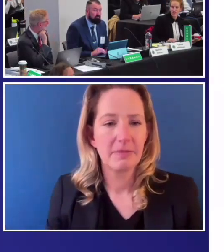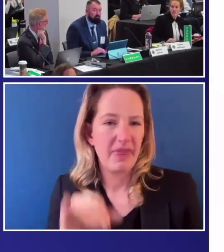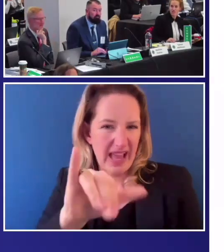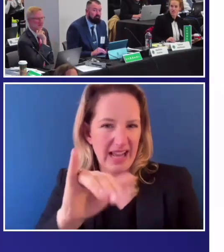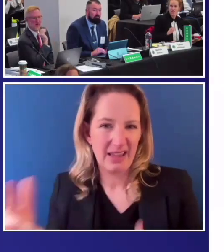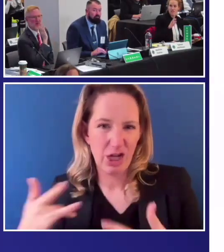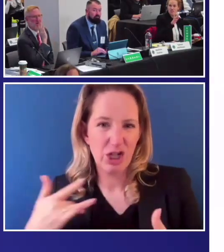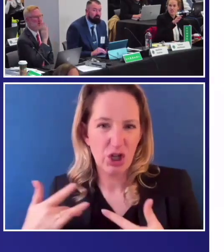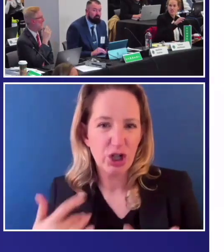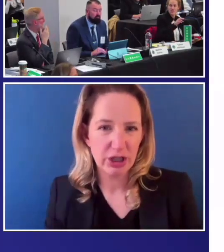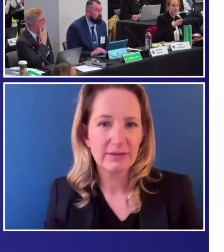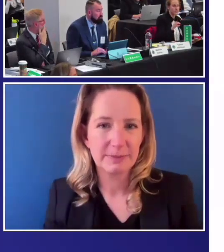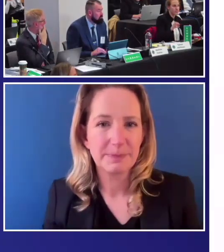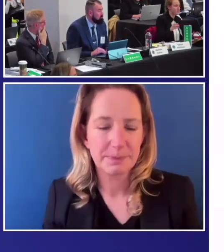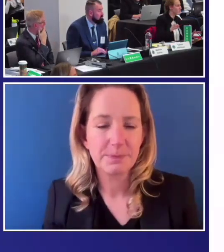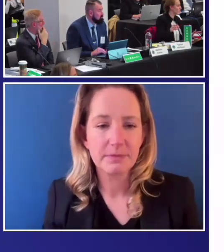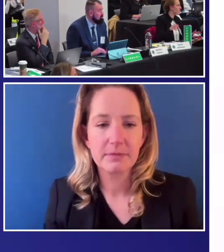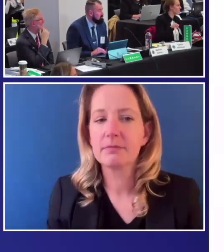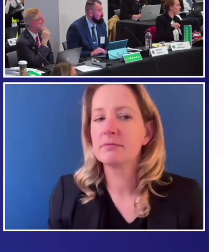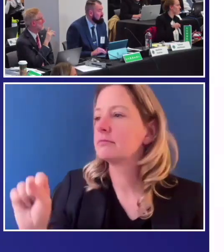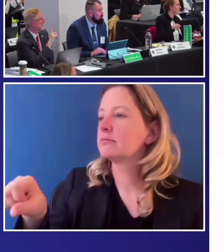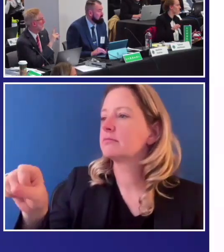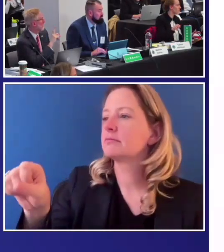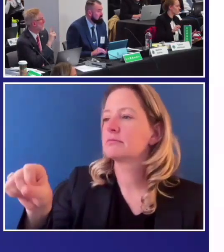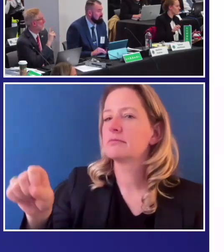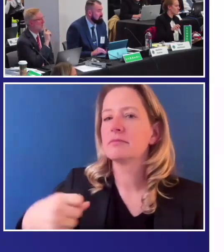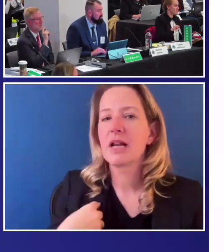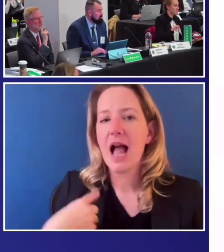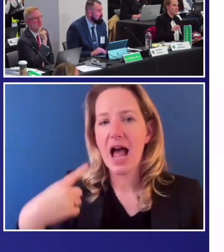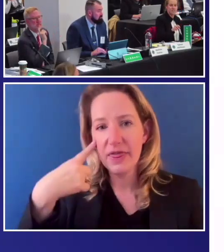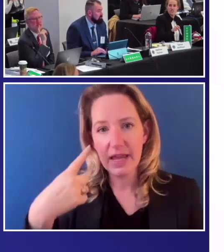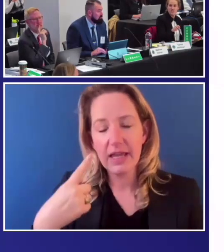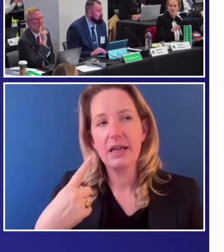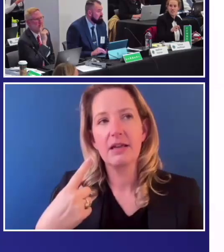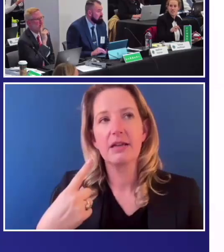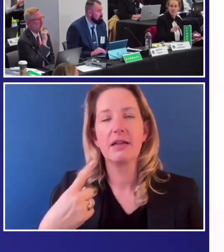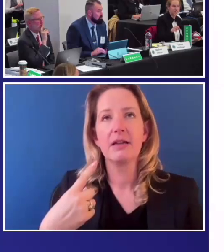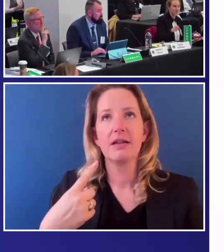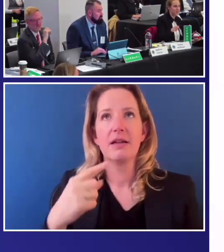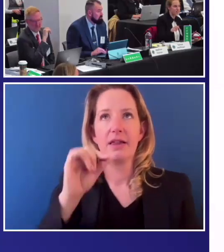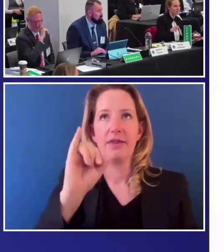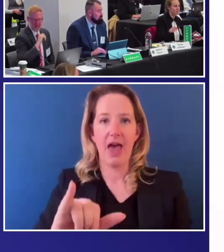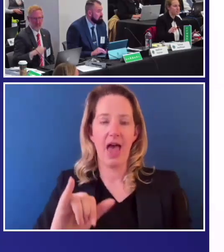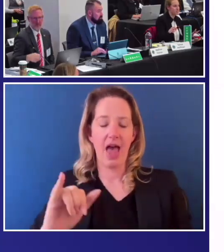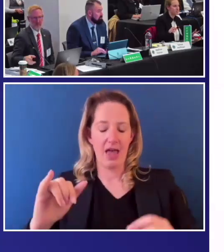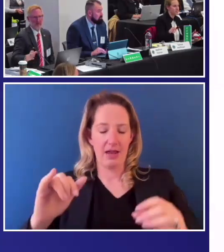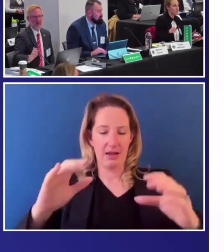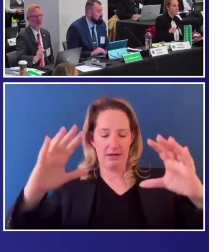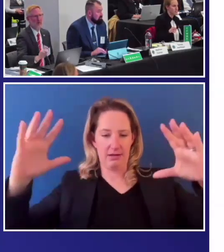I think -- and I think that the, the -- that from the six to the four is really, I think, where it's really glaring.